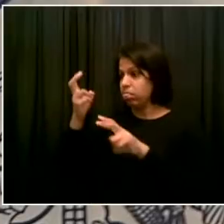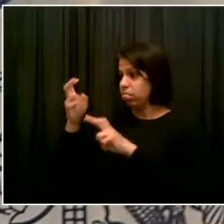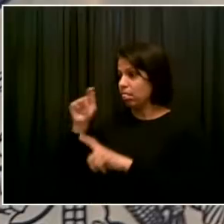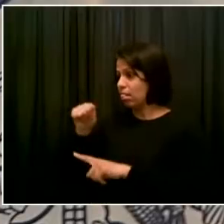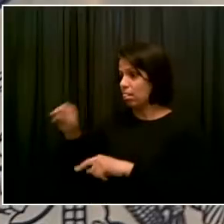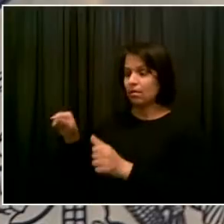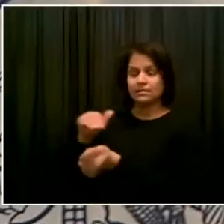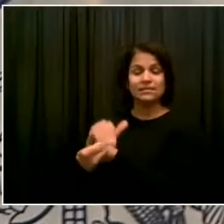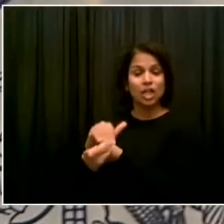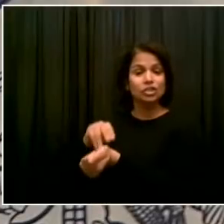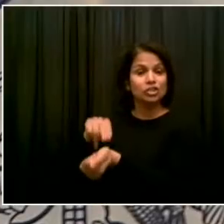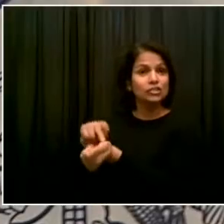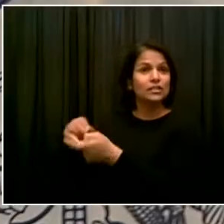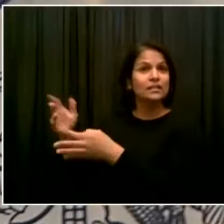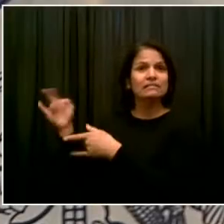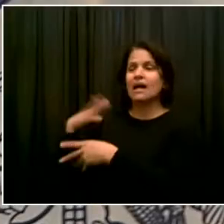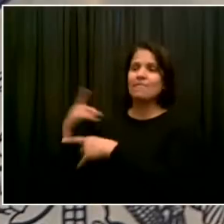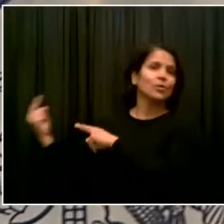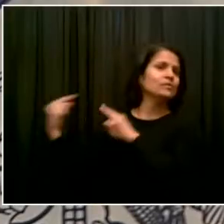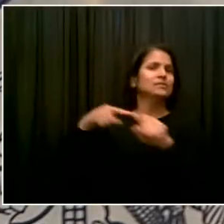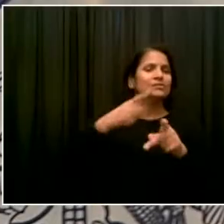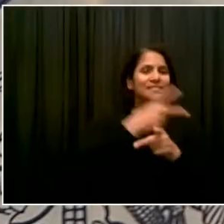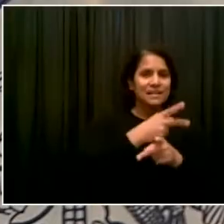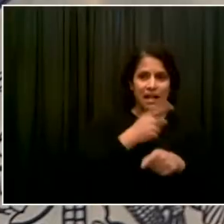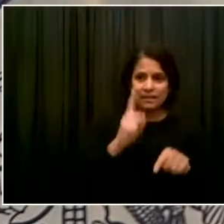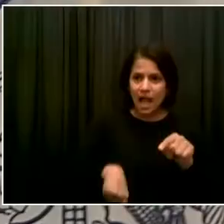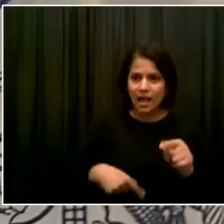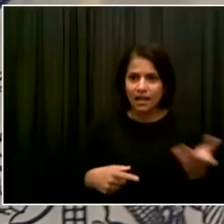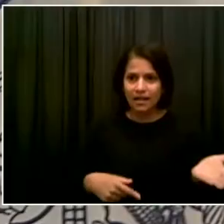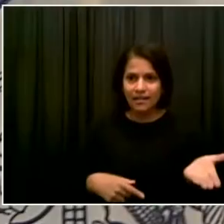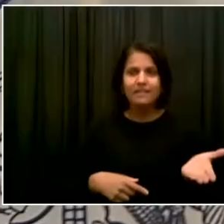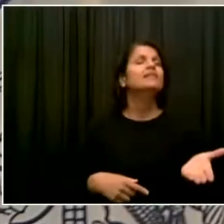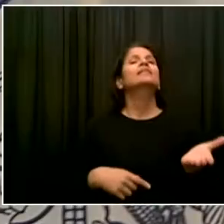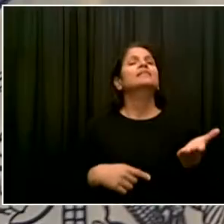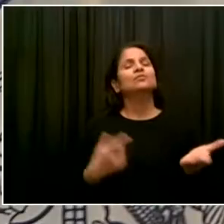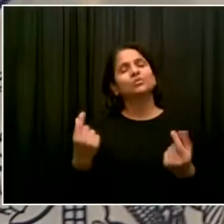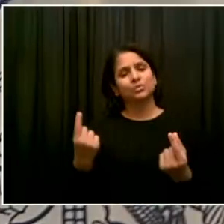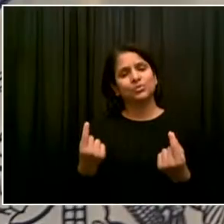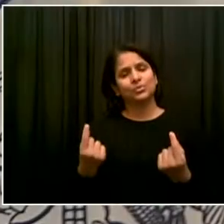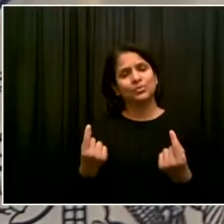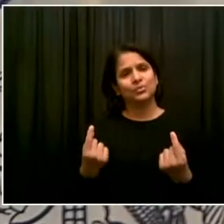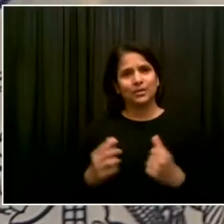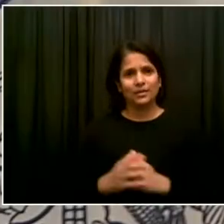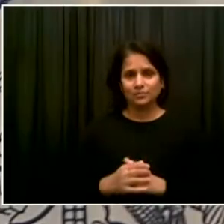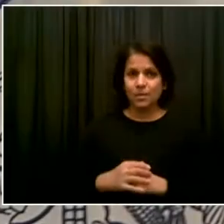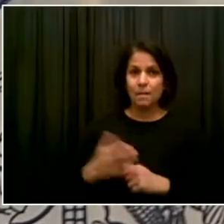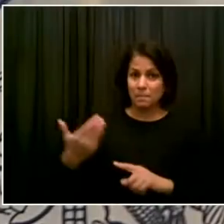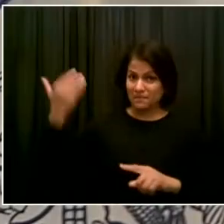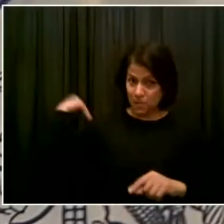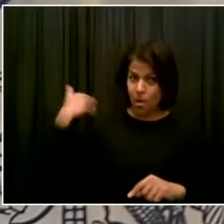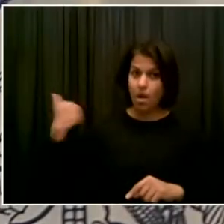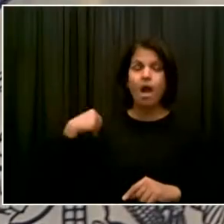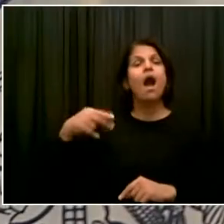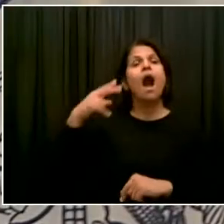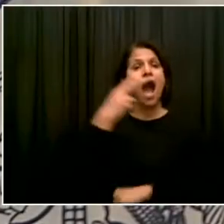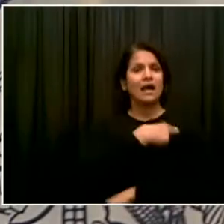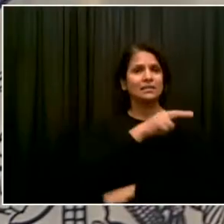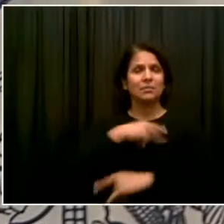SHROTAGES. THAT IS A HARDER CHALLENGE THAN JUST REOPENING ICU BEDS I WAS